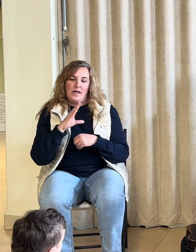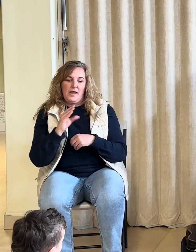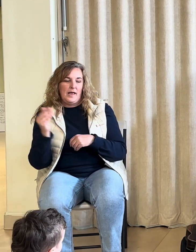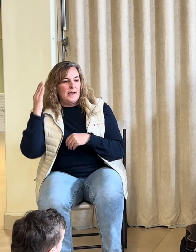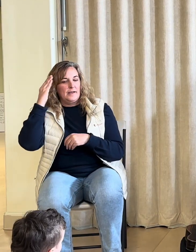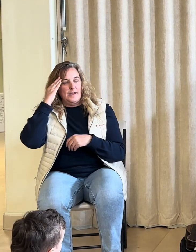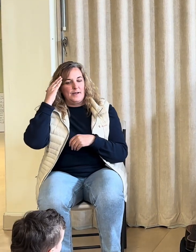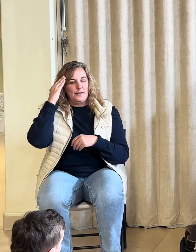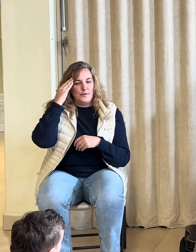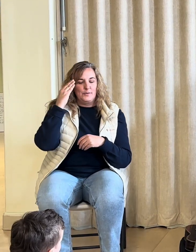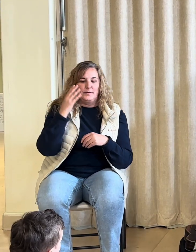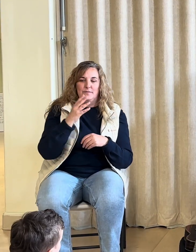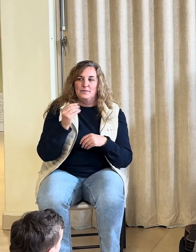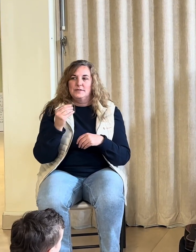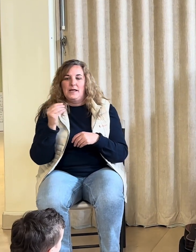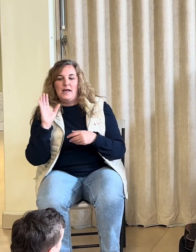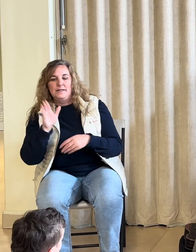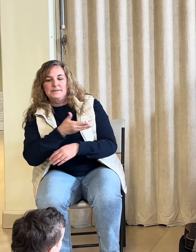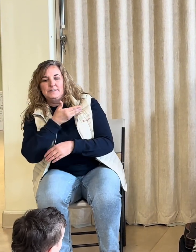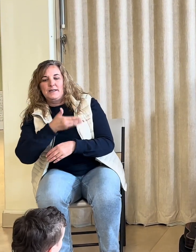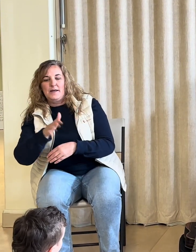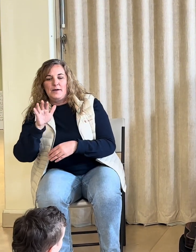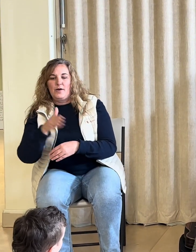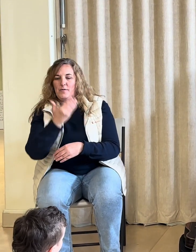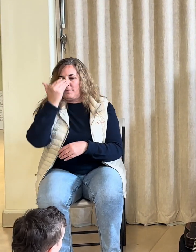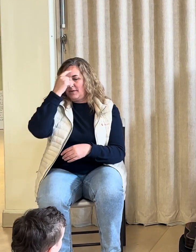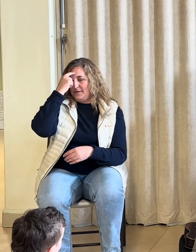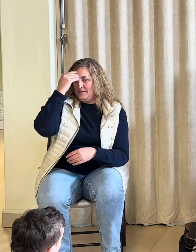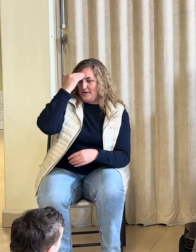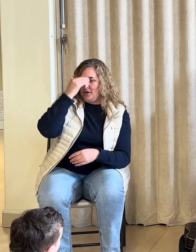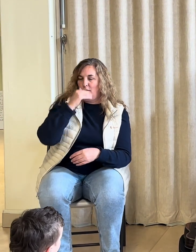Then I’d sing 'cause I’d know... yeah